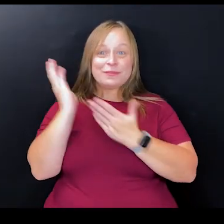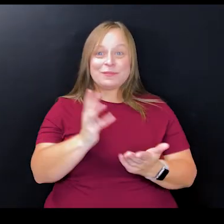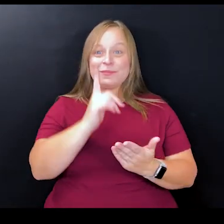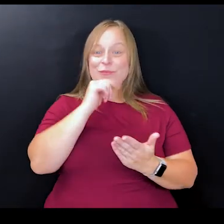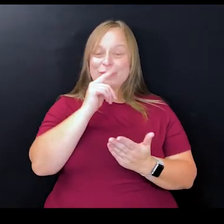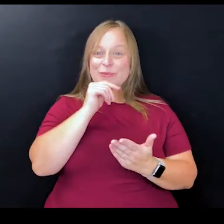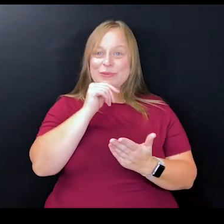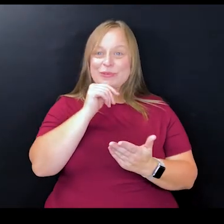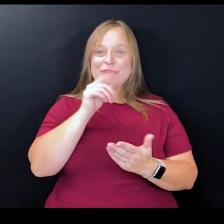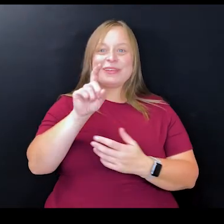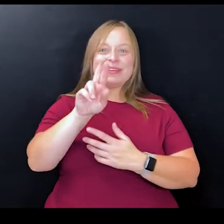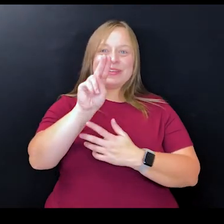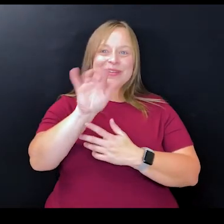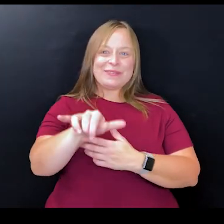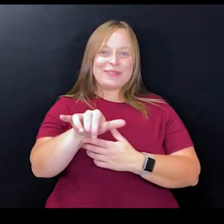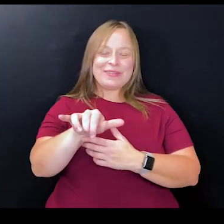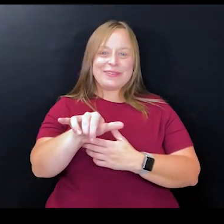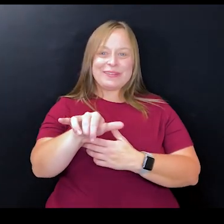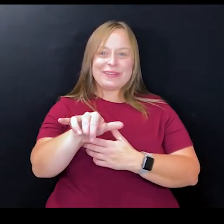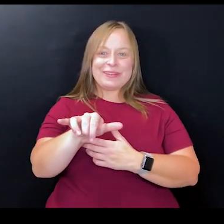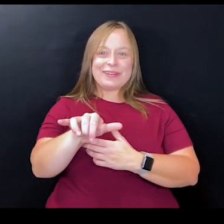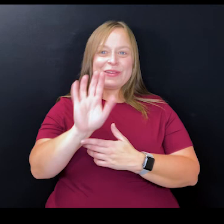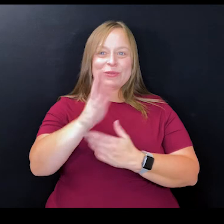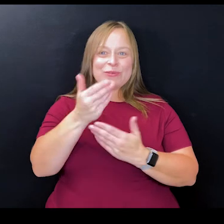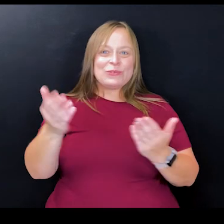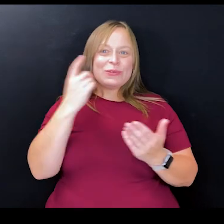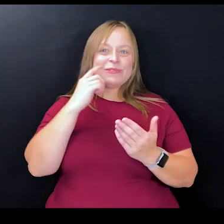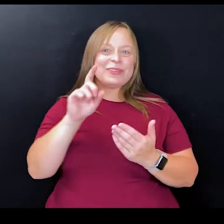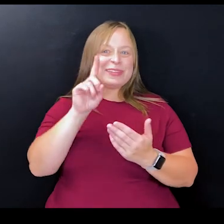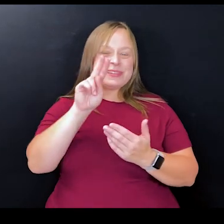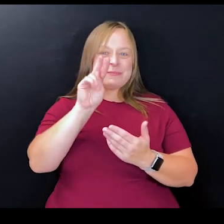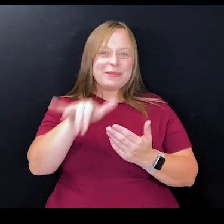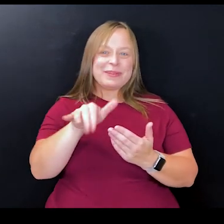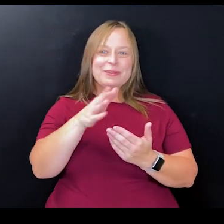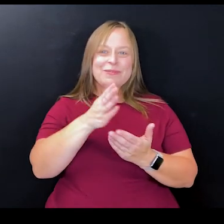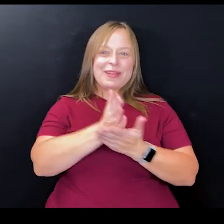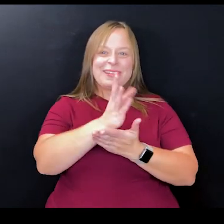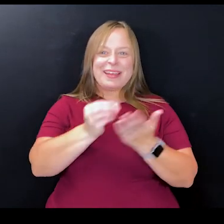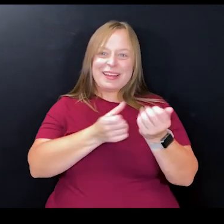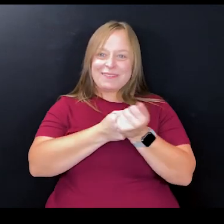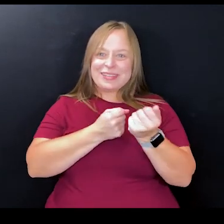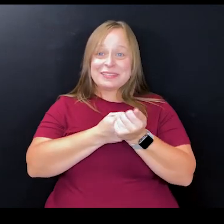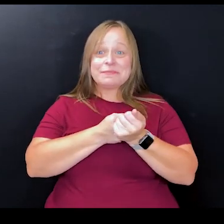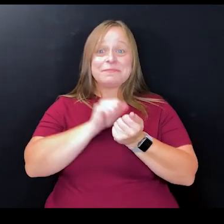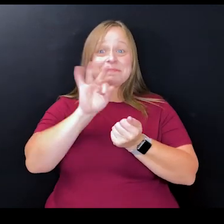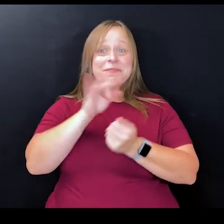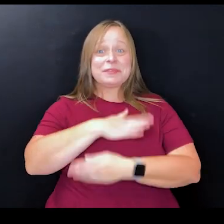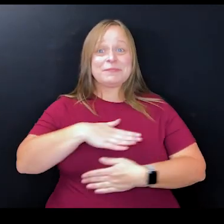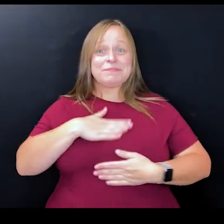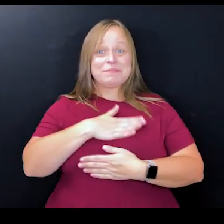has been brought to you by Disability Rights New York. Your source for disability rights and advocacy.